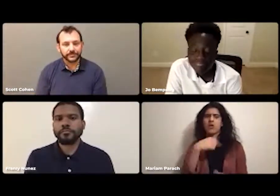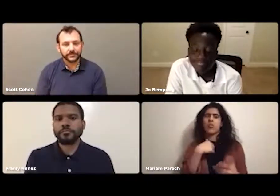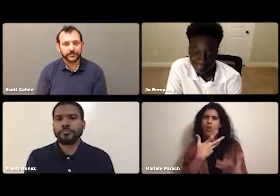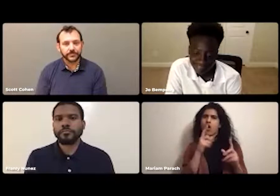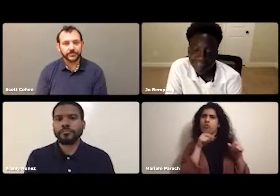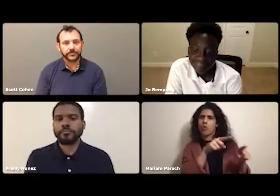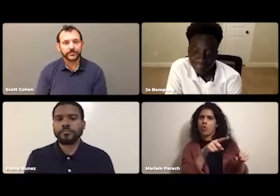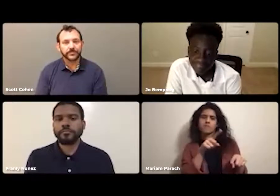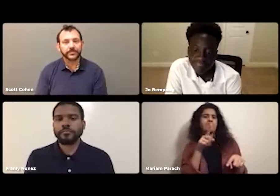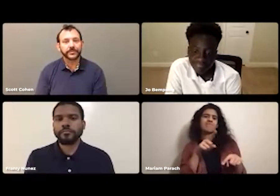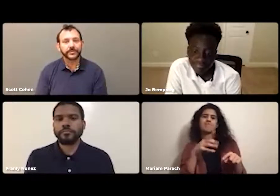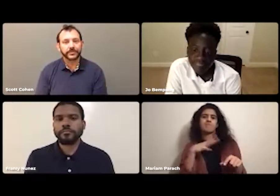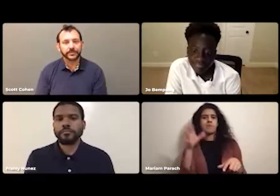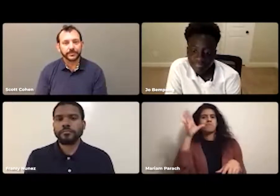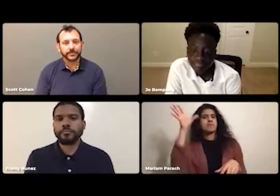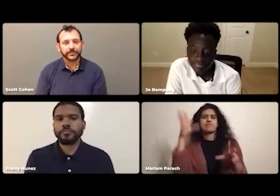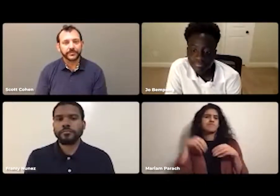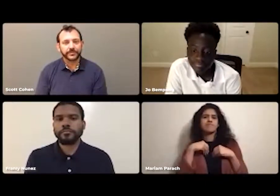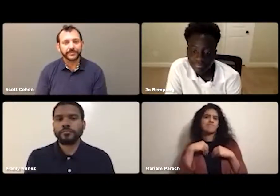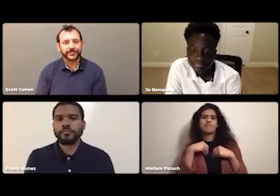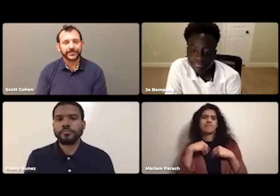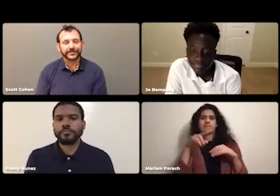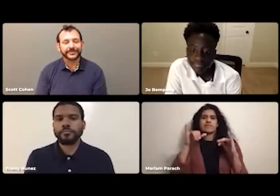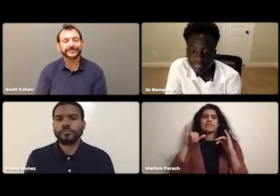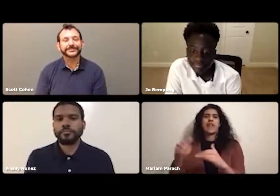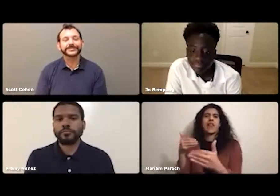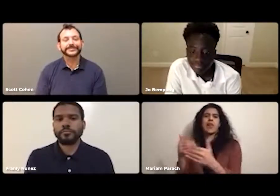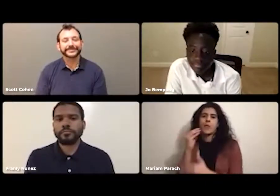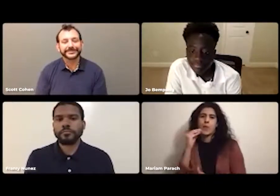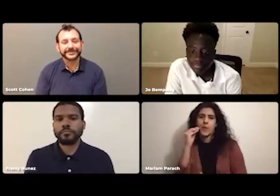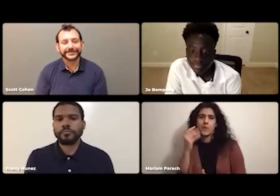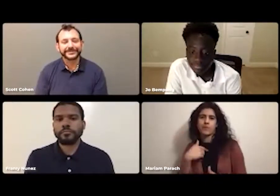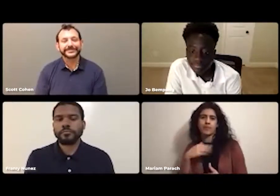I wanted to go, but my parents wouldn't allow me.